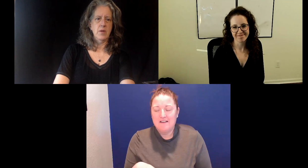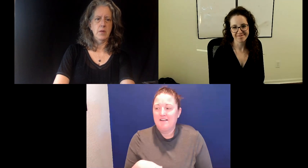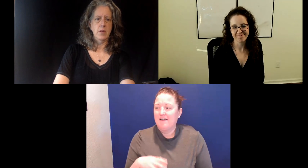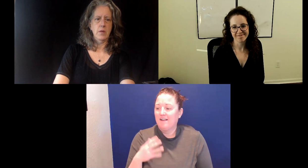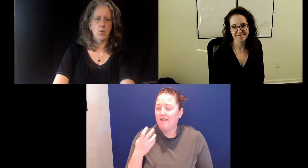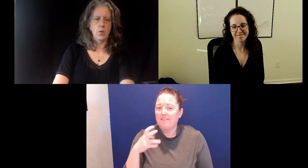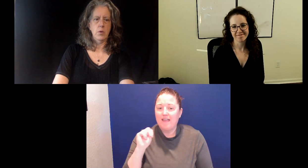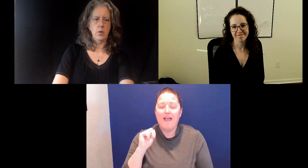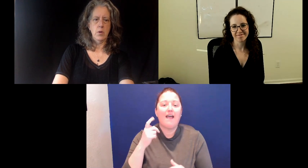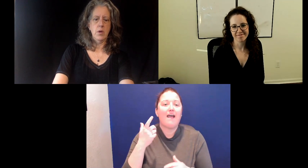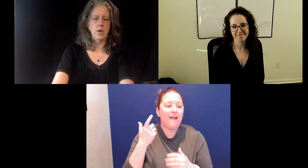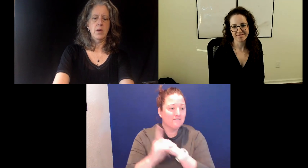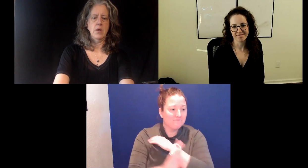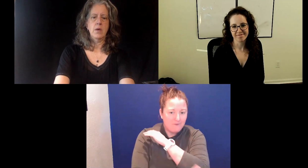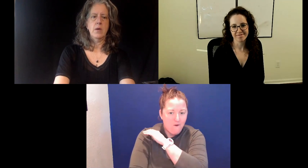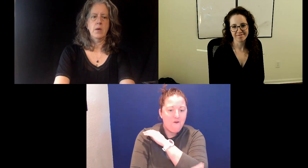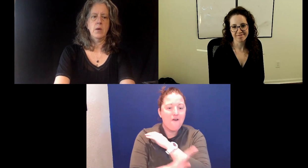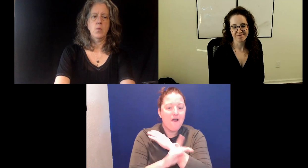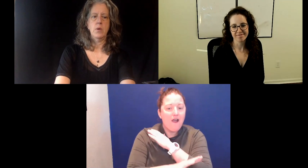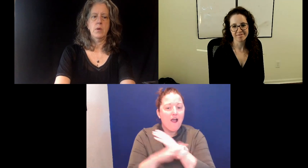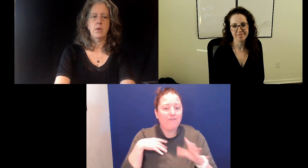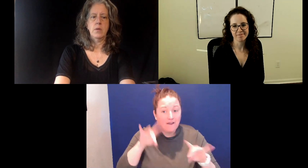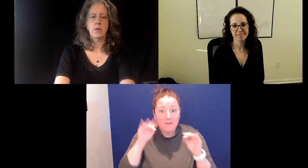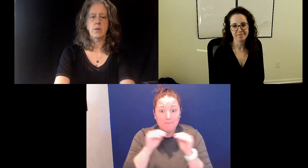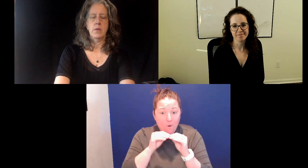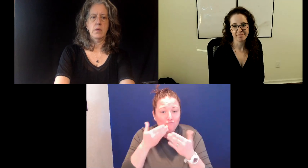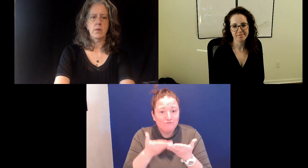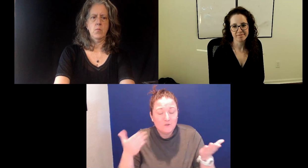was really a rush right right as that time hit to try to figure out what we're gonna do